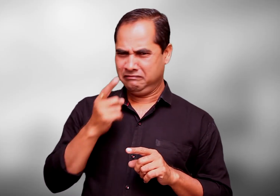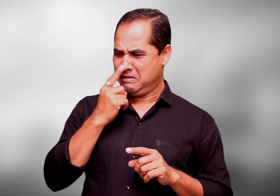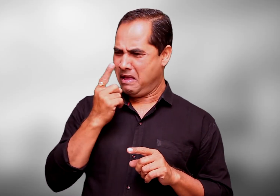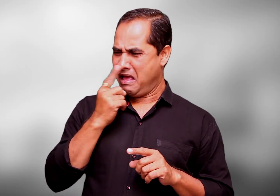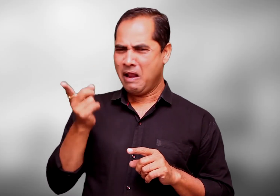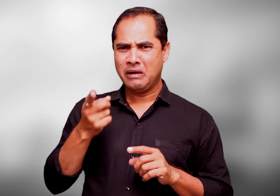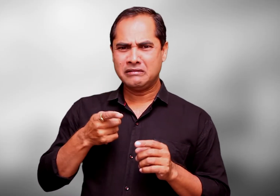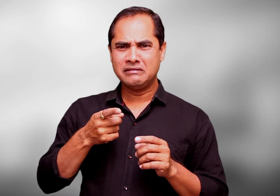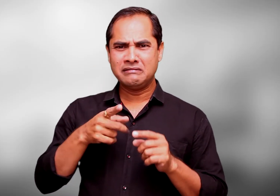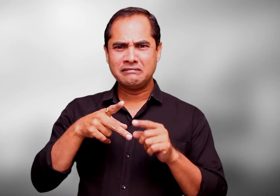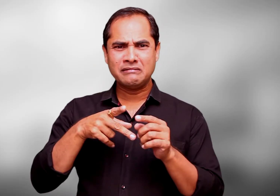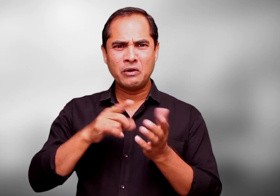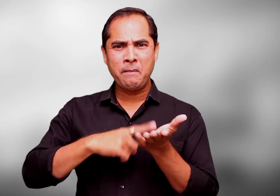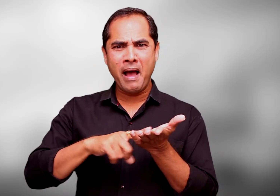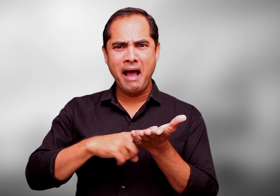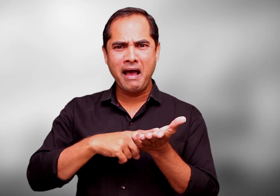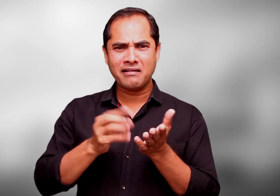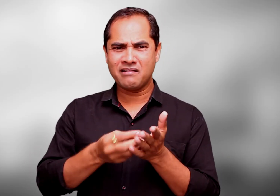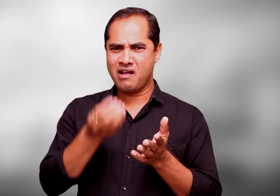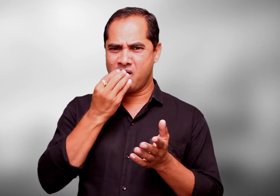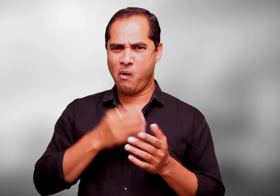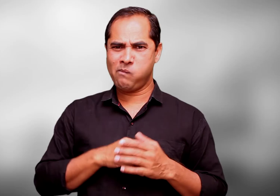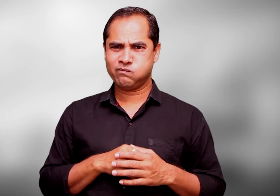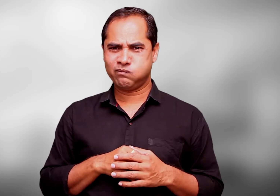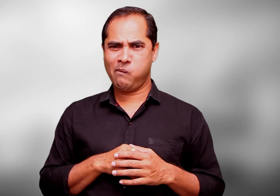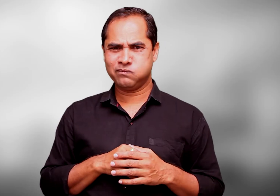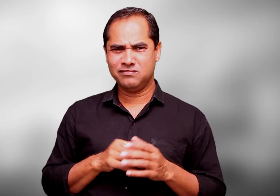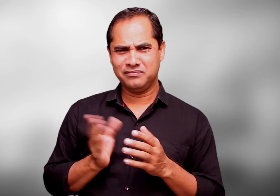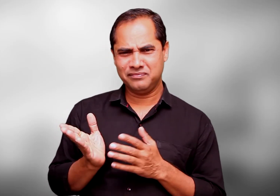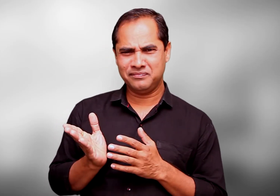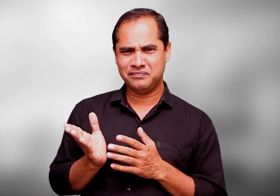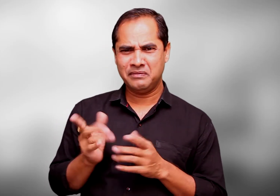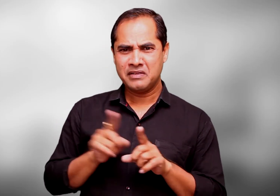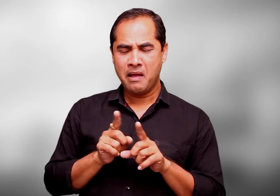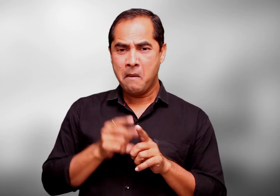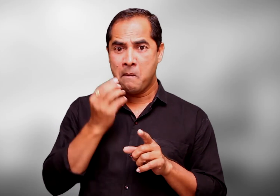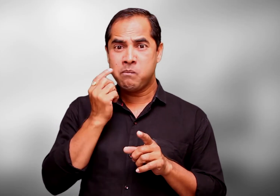the woman was chewing and see the beetlejuice,